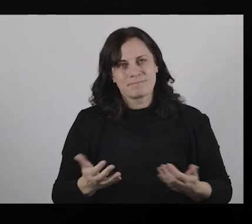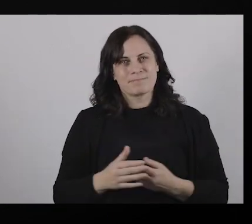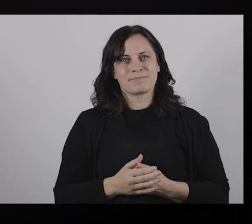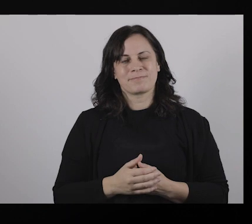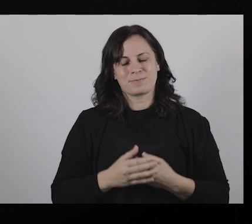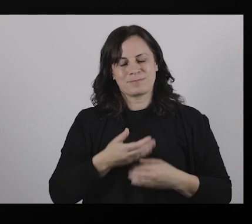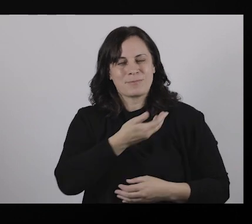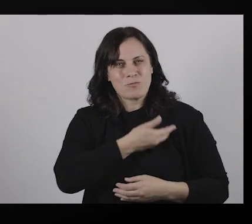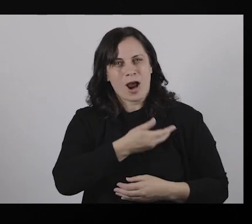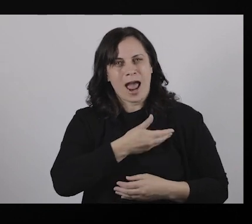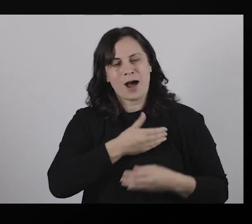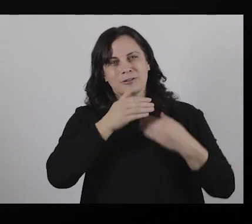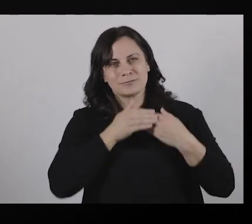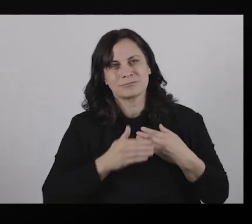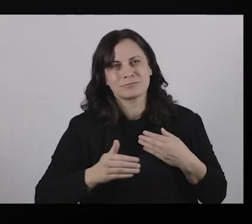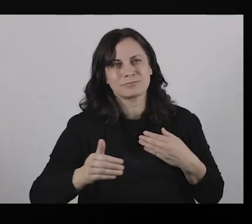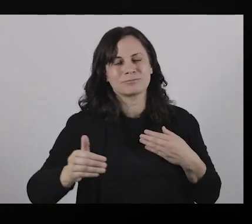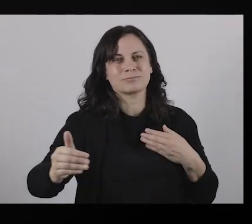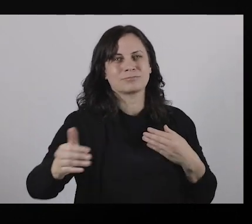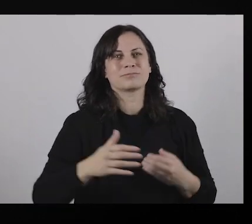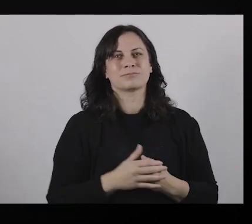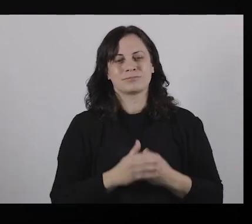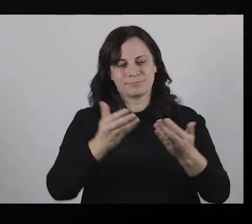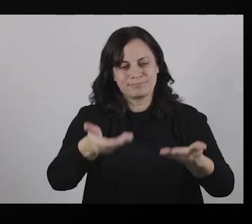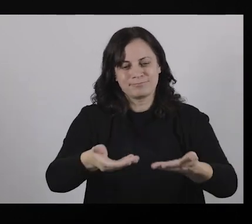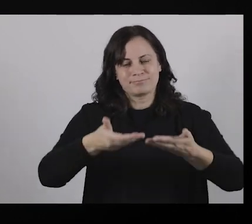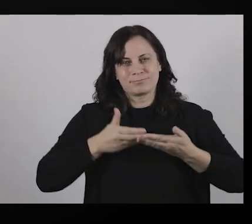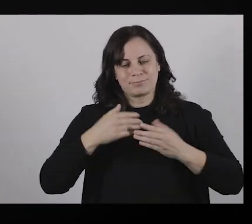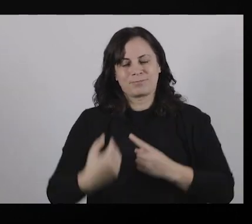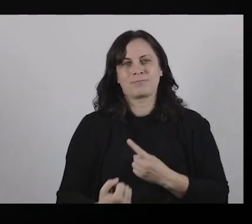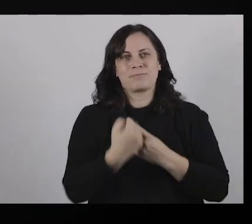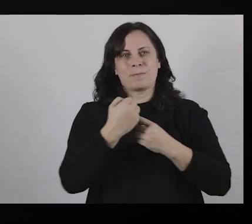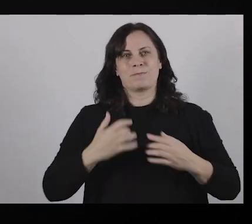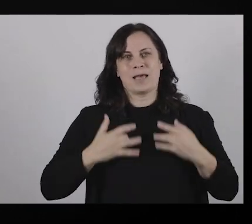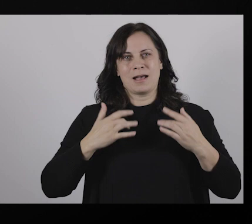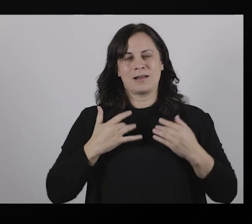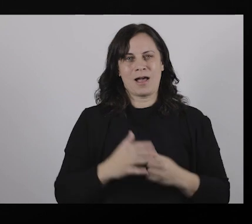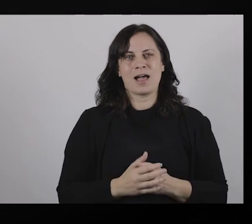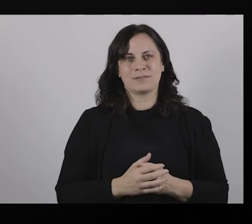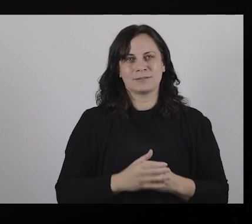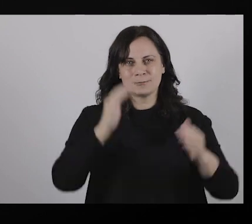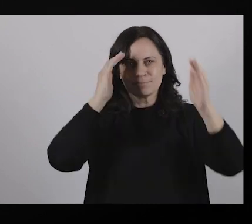Therefore, we will forever be proud that he has left this imprint on our lives.